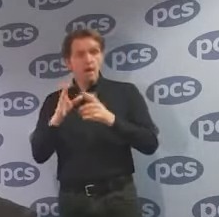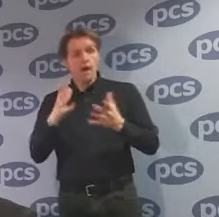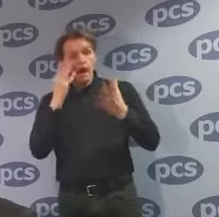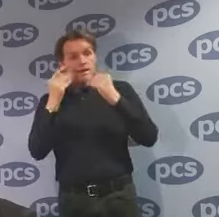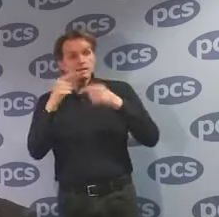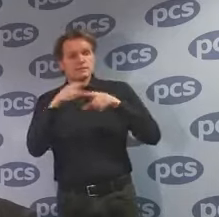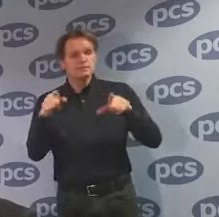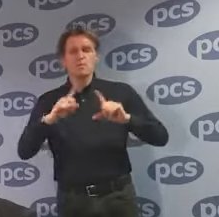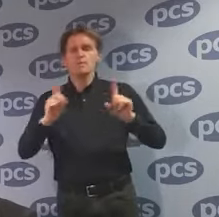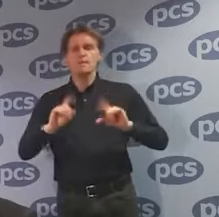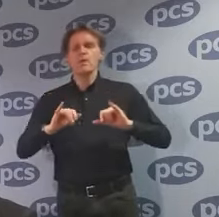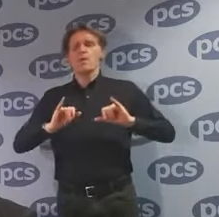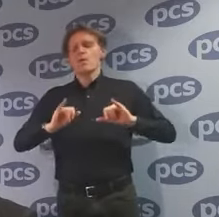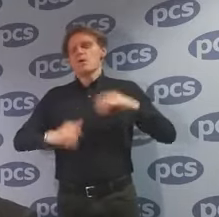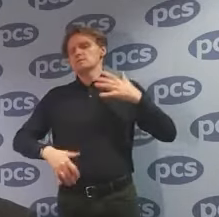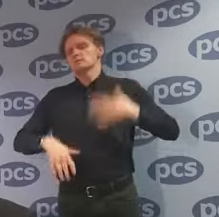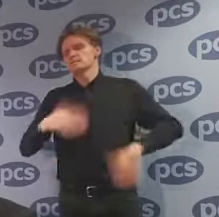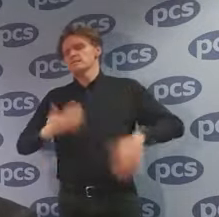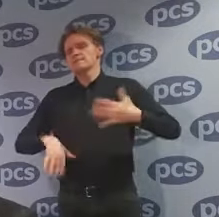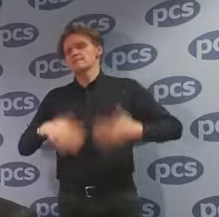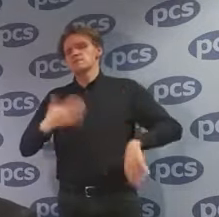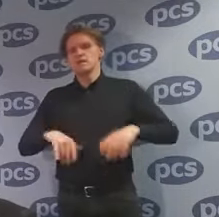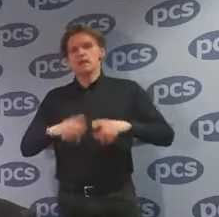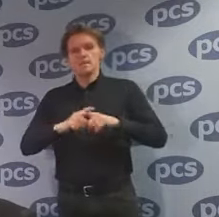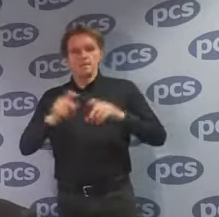suffering people who have been evicted from their houses by some landlords